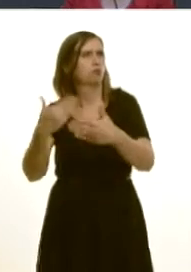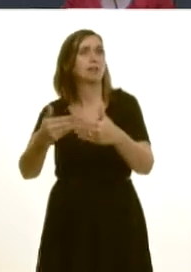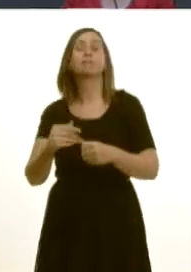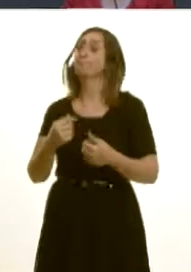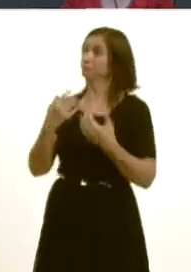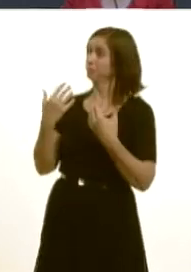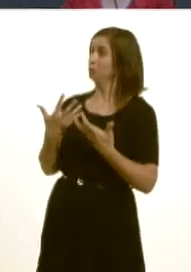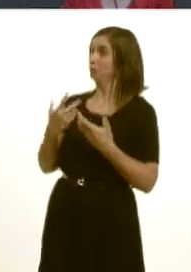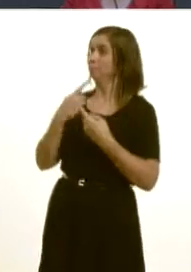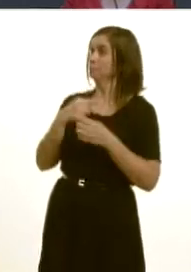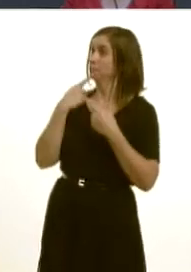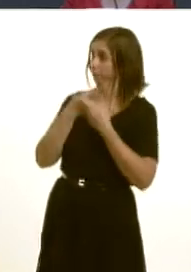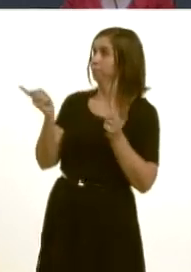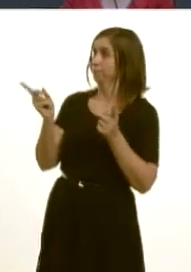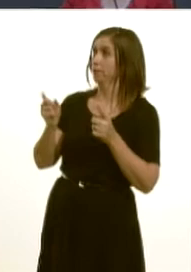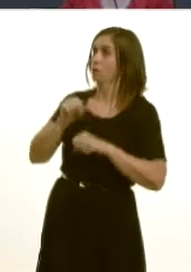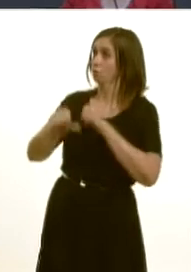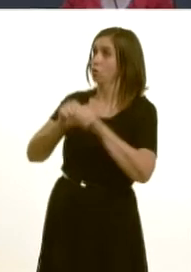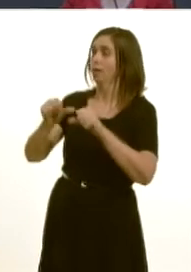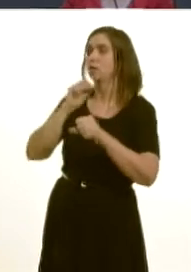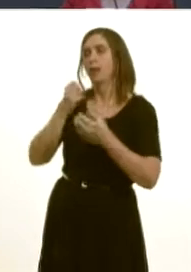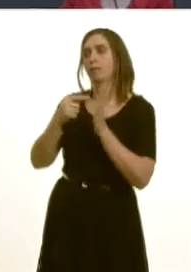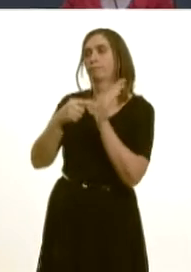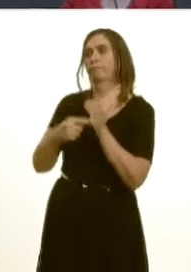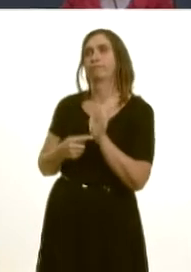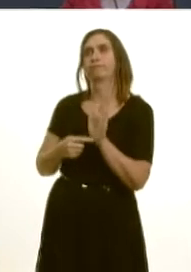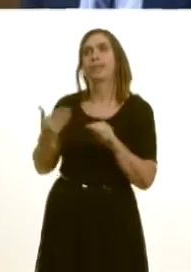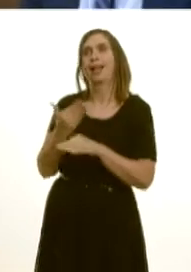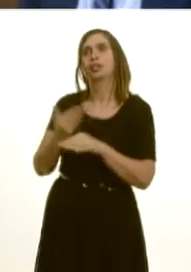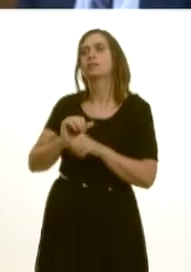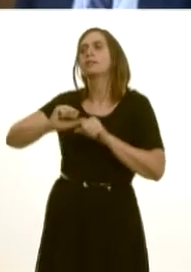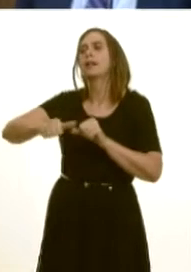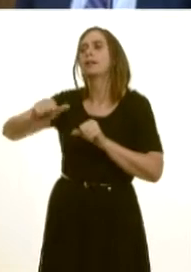metro, including actions for the next phase of delivery. The Minister plans to update